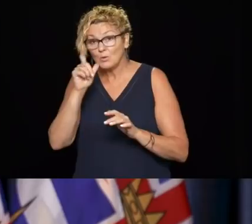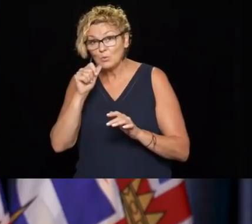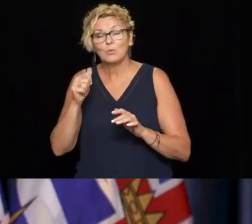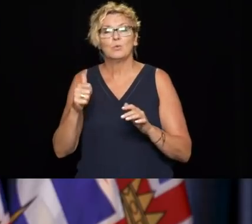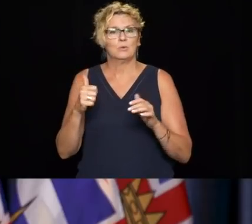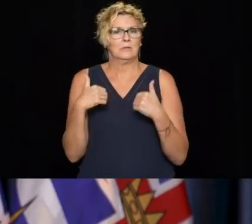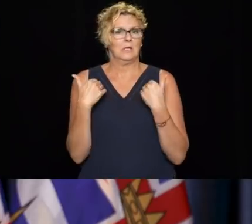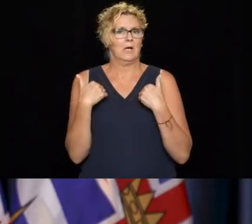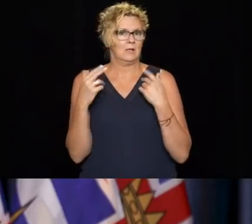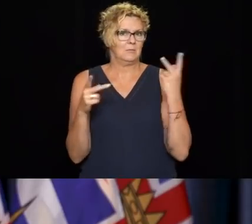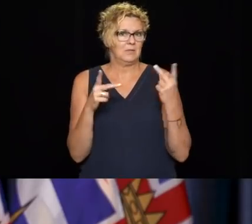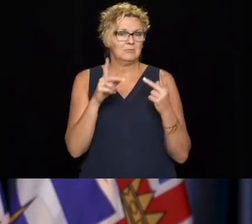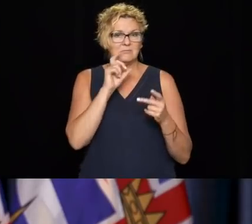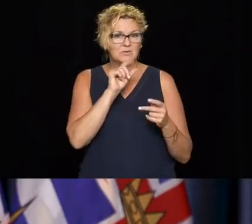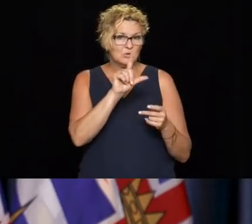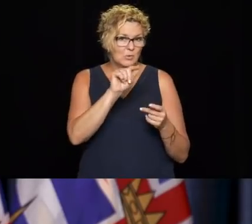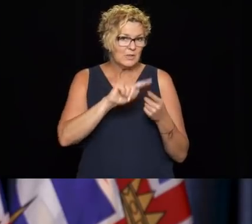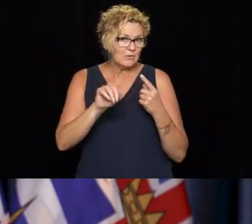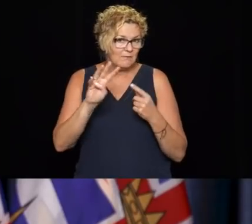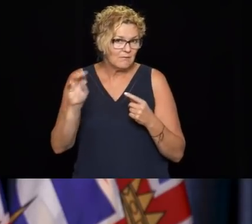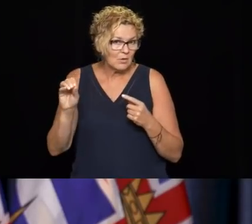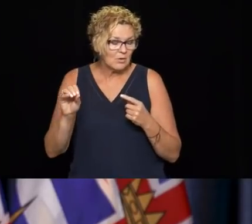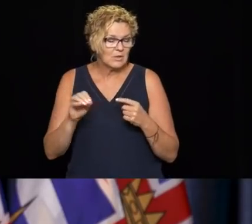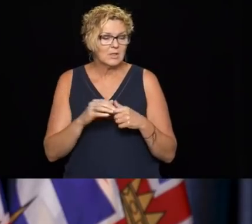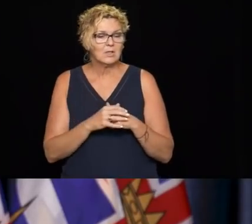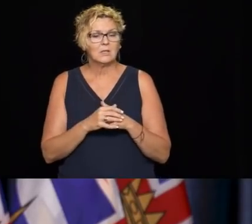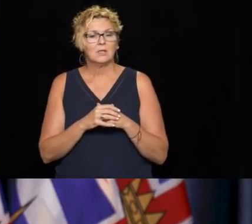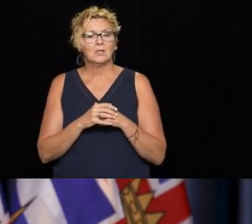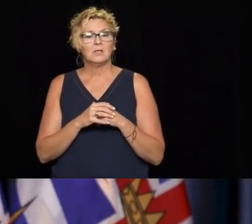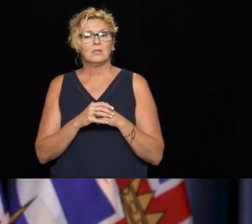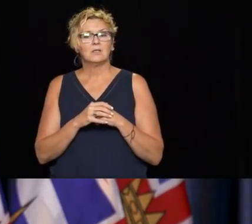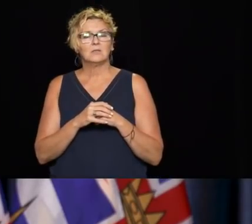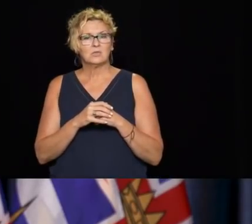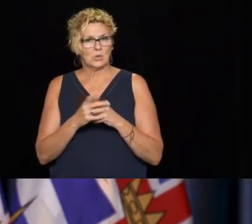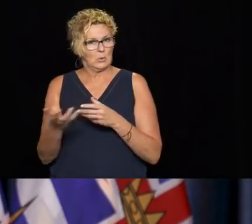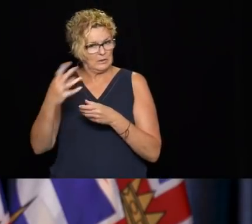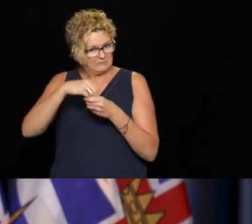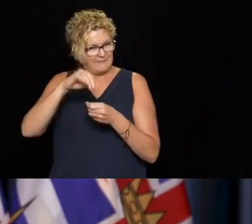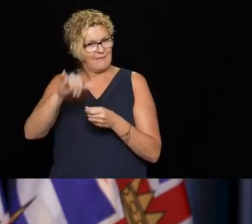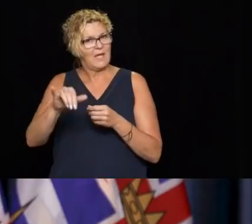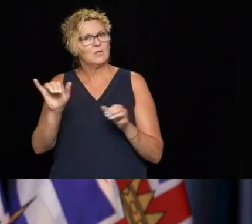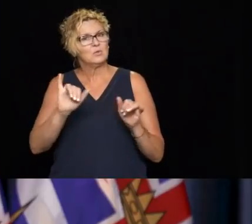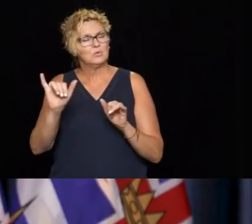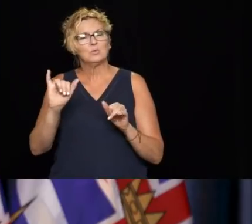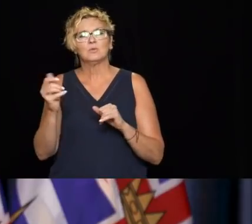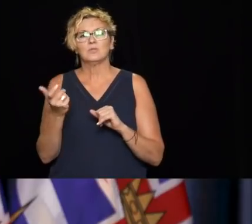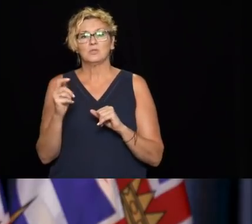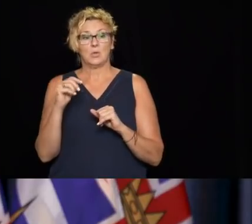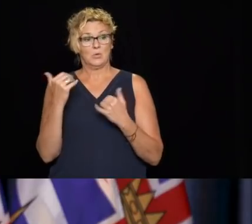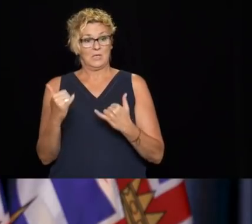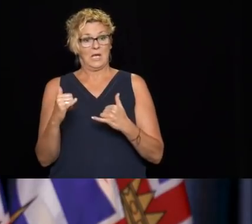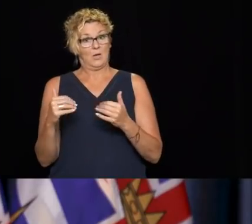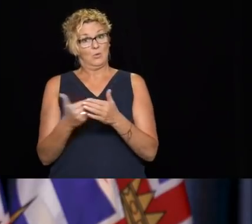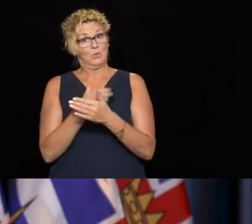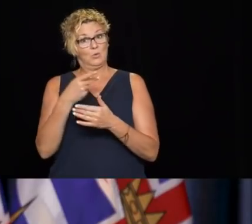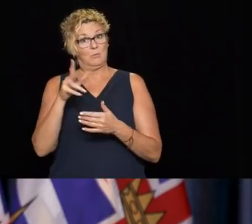positive for COVID-19 including younger people and we've discussed this, regularly, briefings, and I think, this plan refracts both